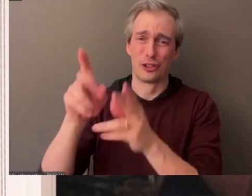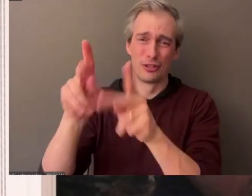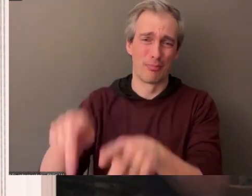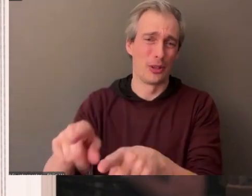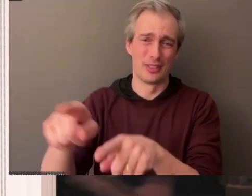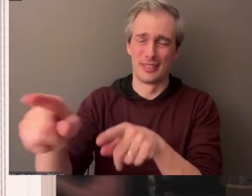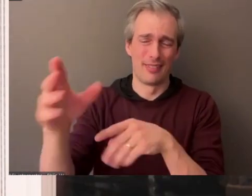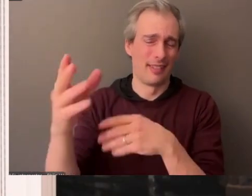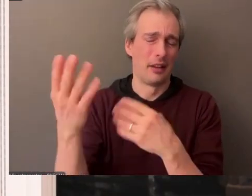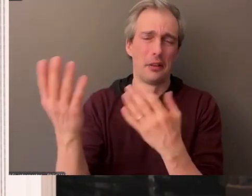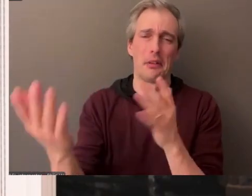Wait. Wait! Okay.